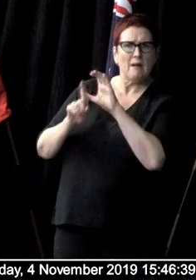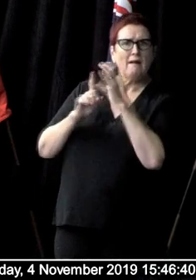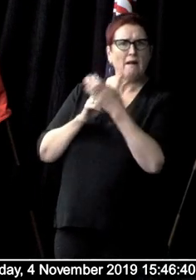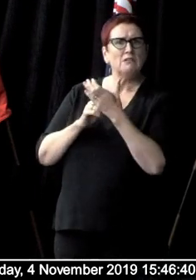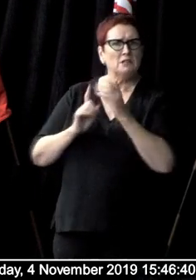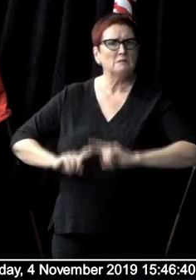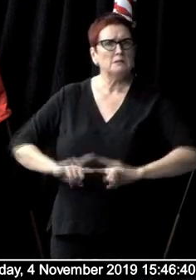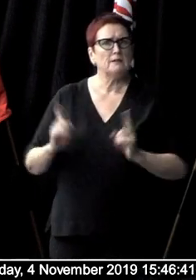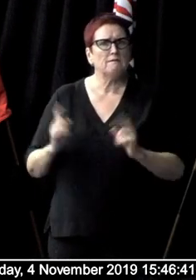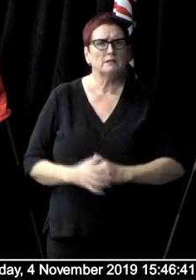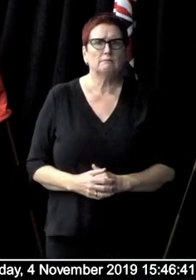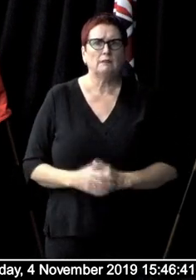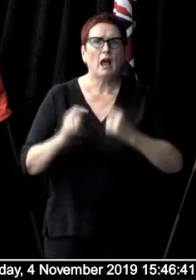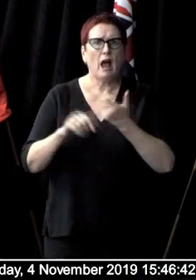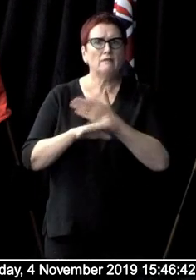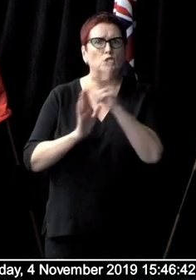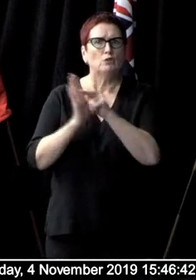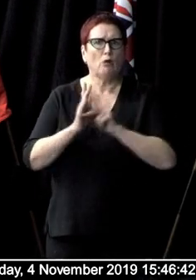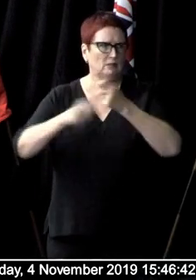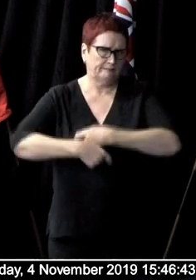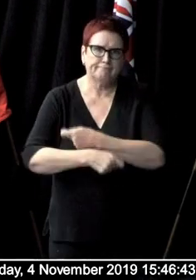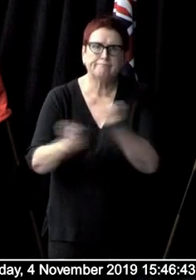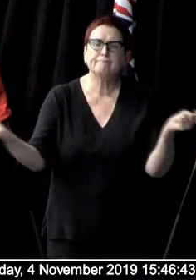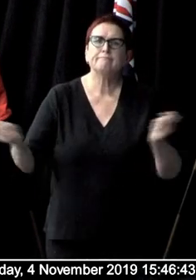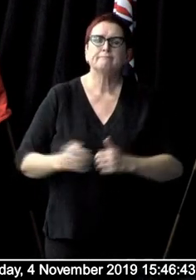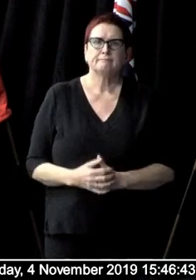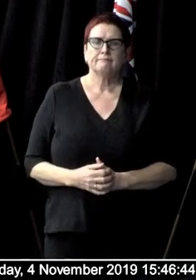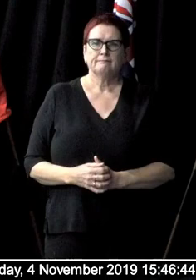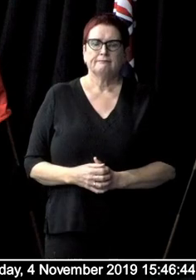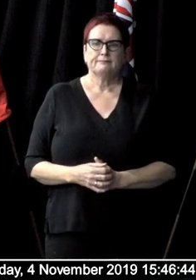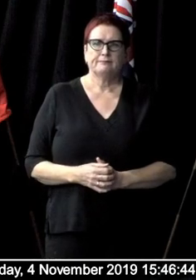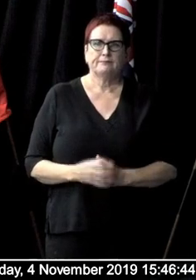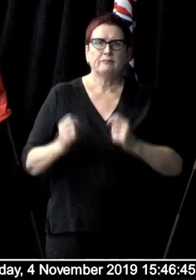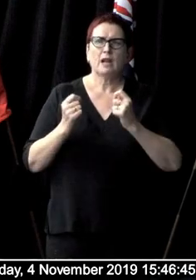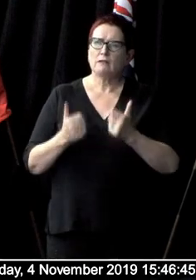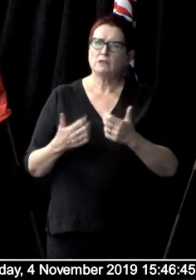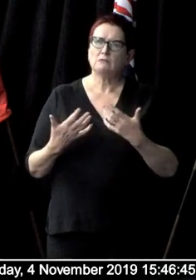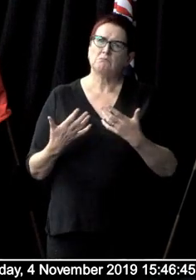since the – since the policy and since the work that has been done to kind of promote